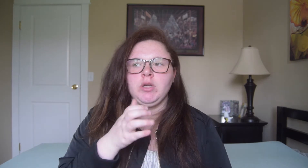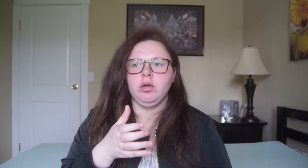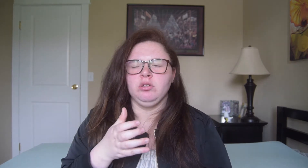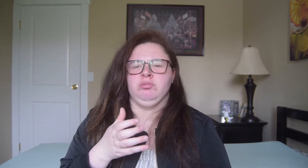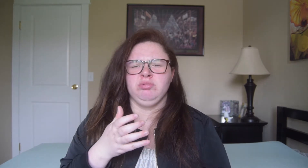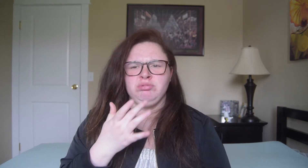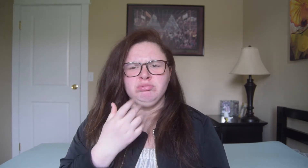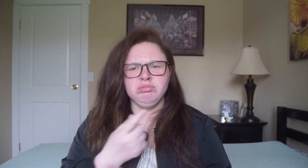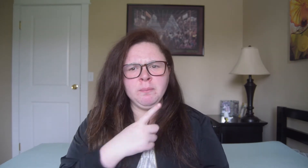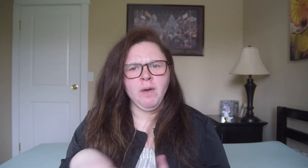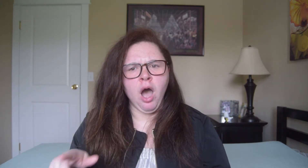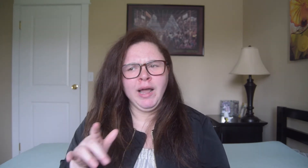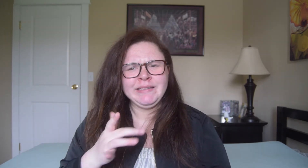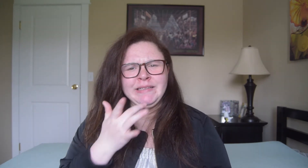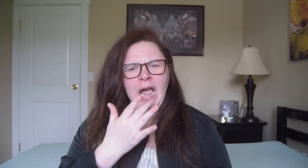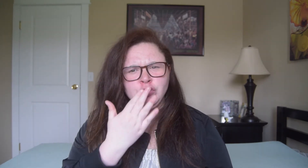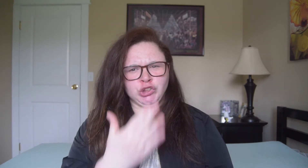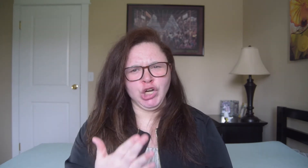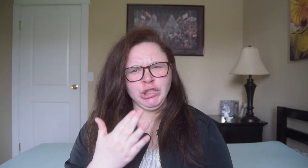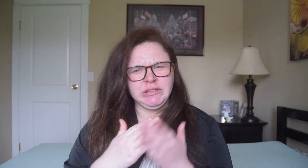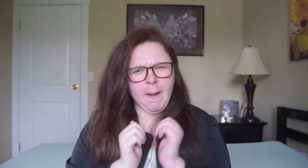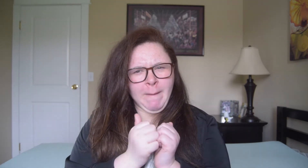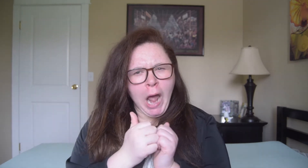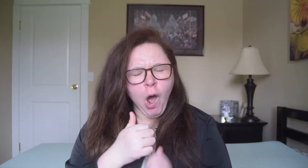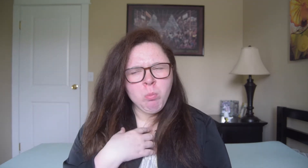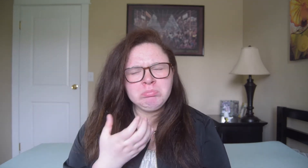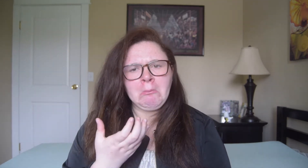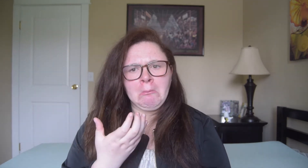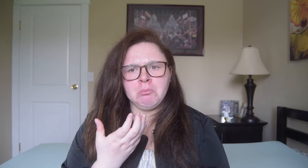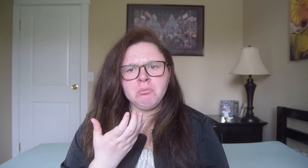It tasted like there was something off but it tasted good at the same time